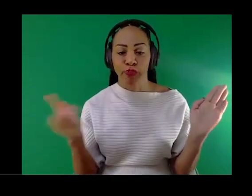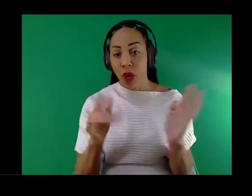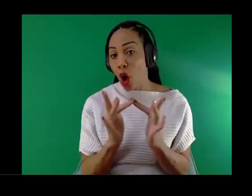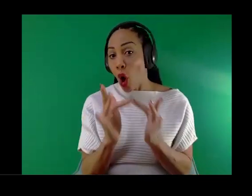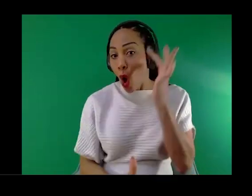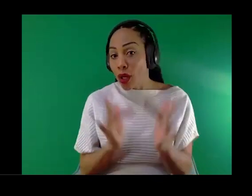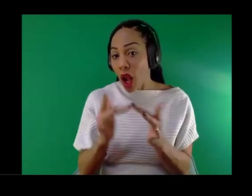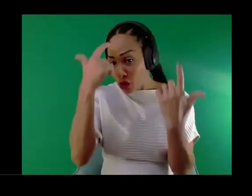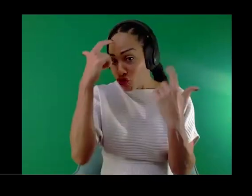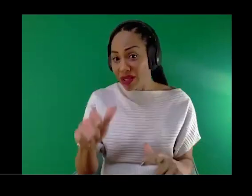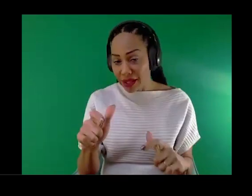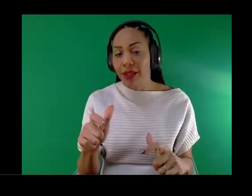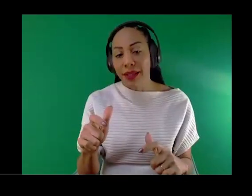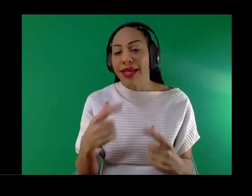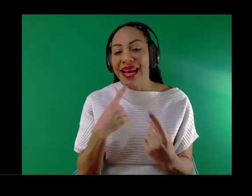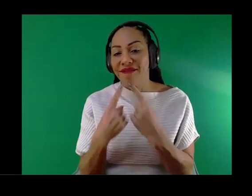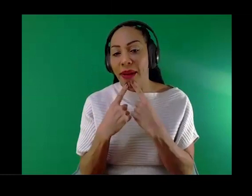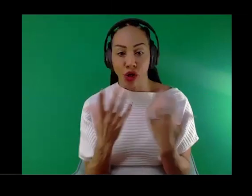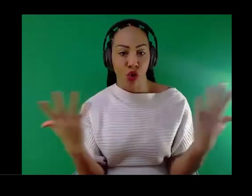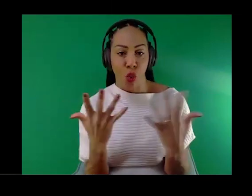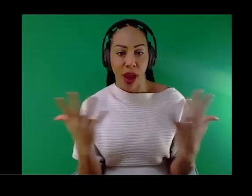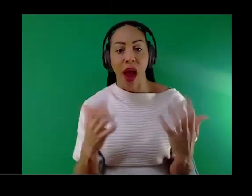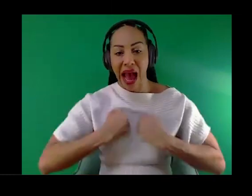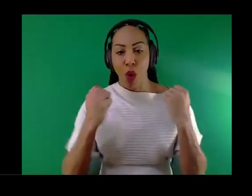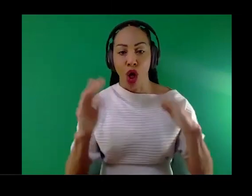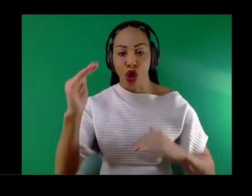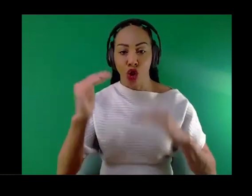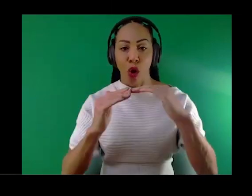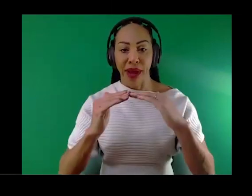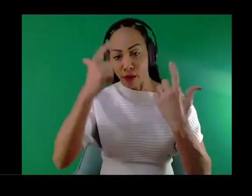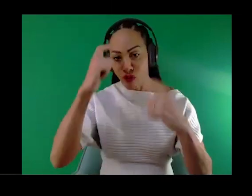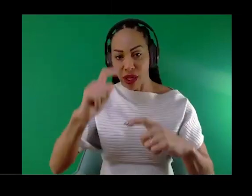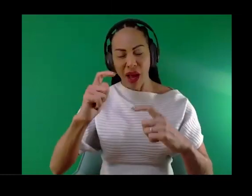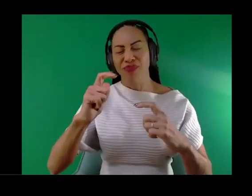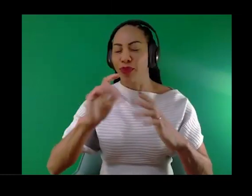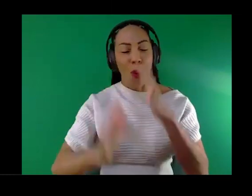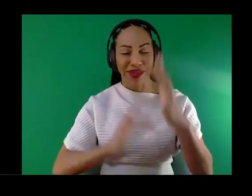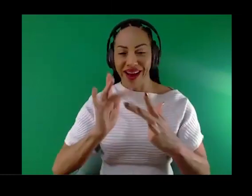be available from the Stopgap website from May there will be an opportunity for one residency